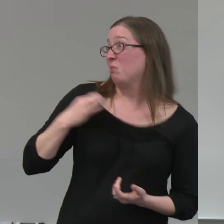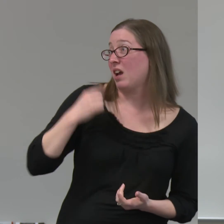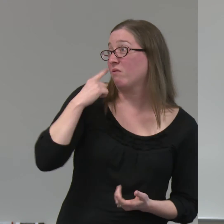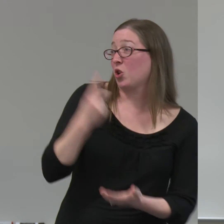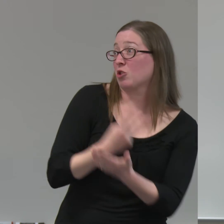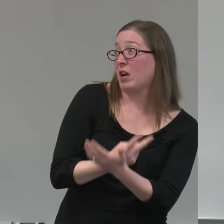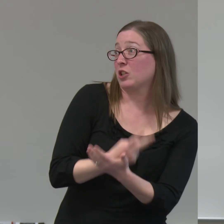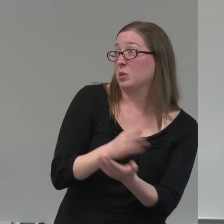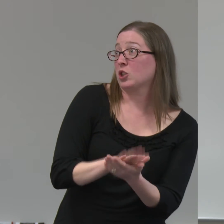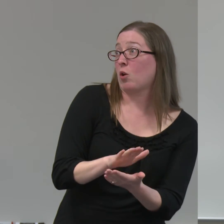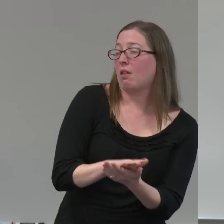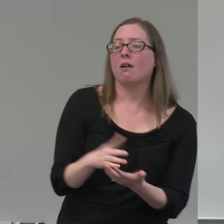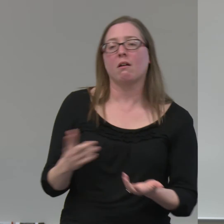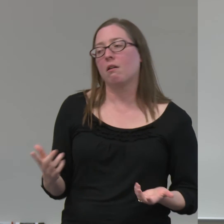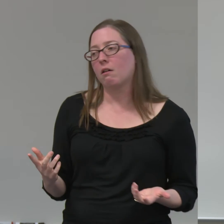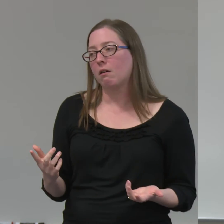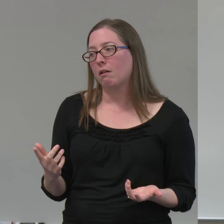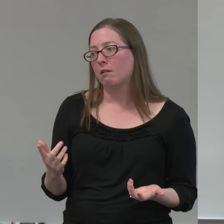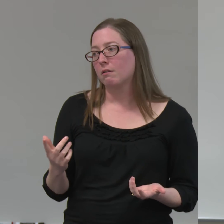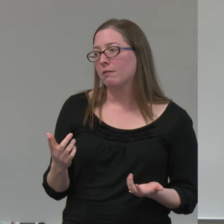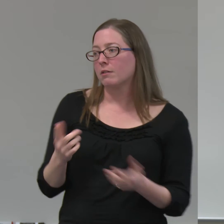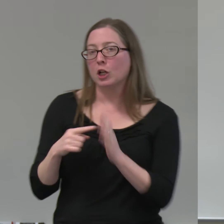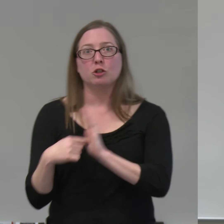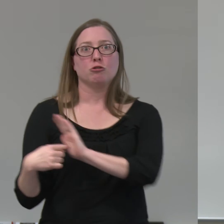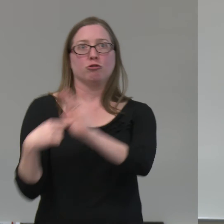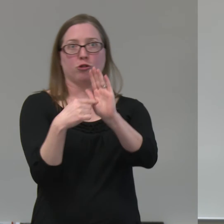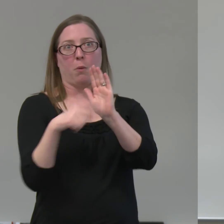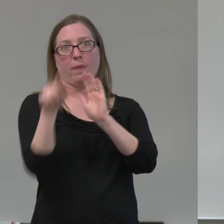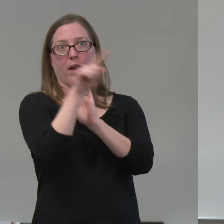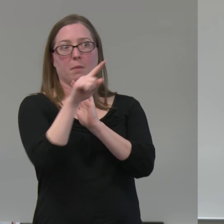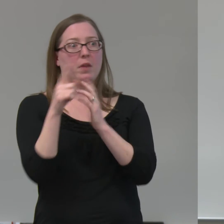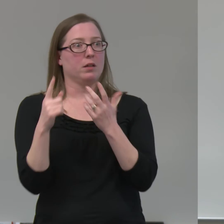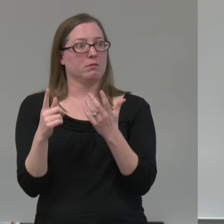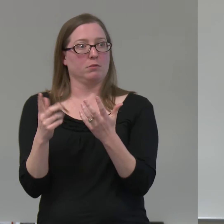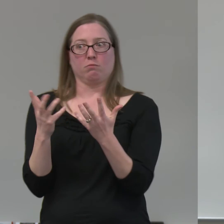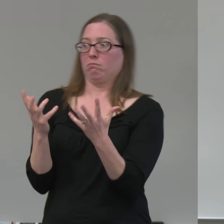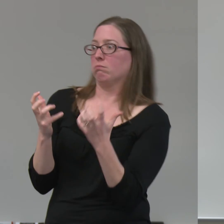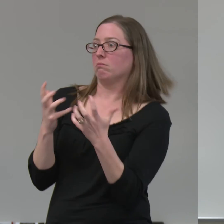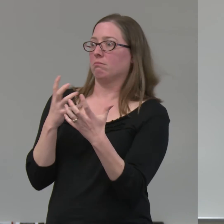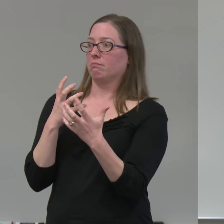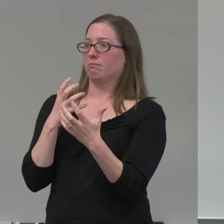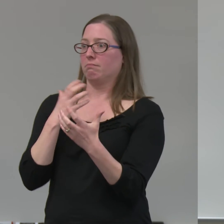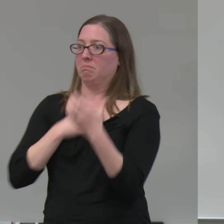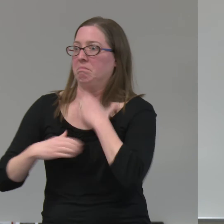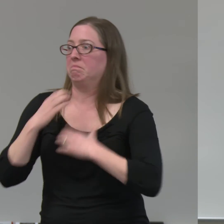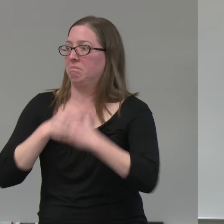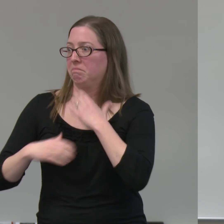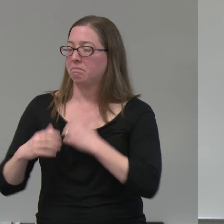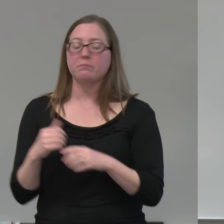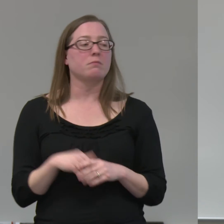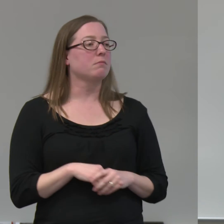Again, it goes back to this making sure it's what you want to do. You want to tailor this personal statement.